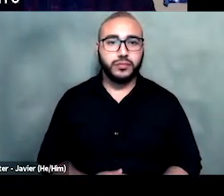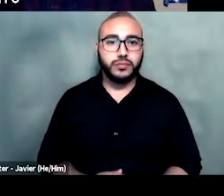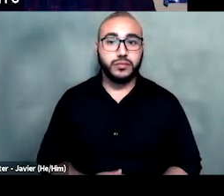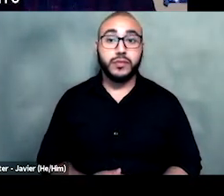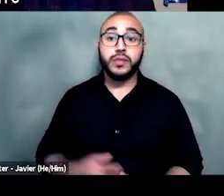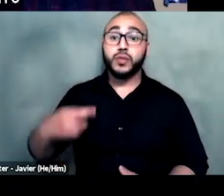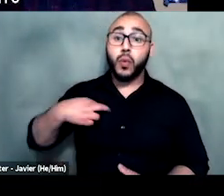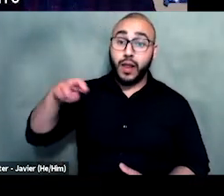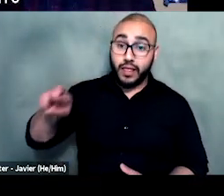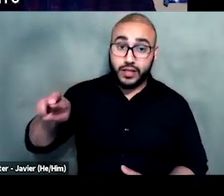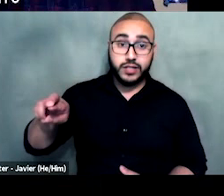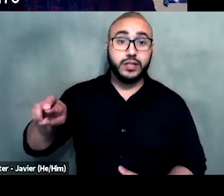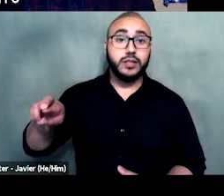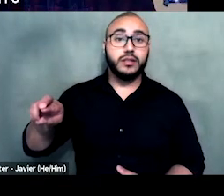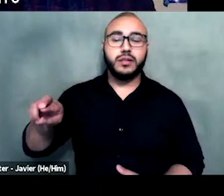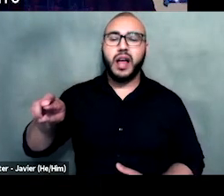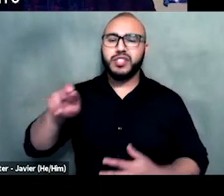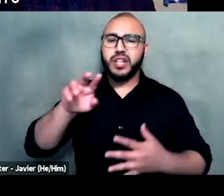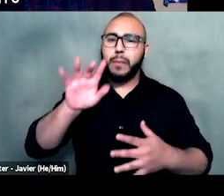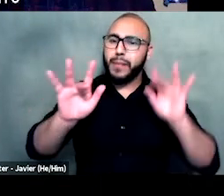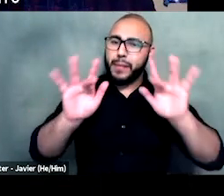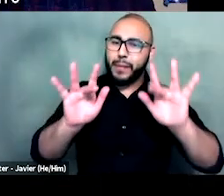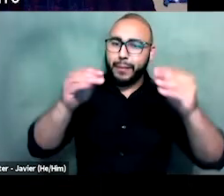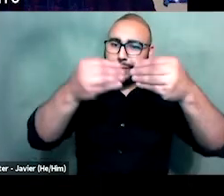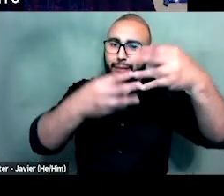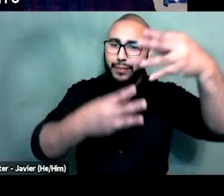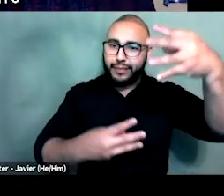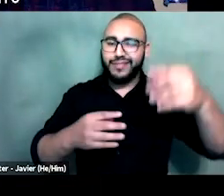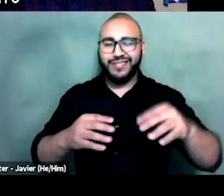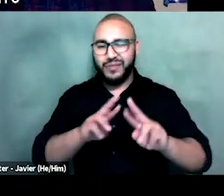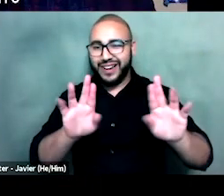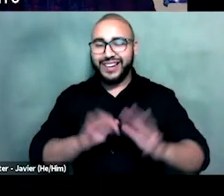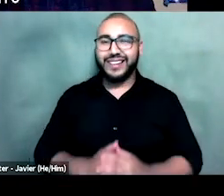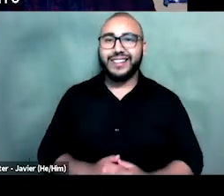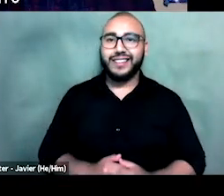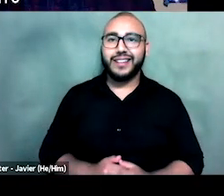So religion, I'm just going to go ahead and put all of this up, we'll go through each